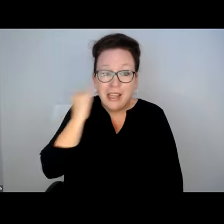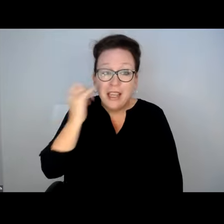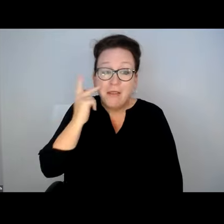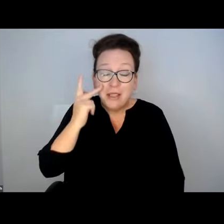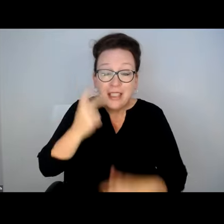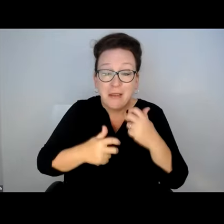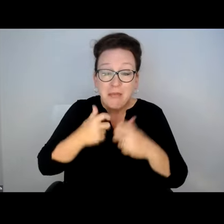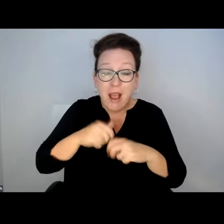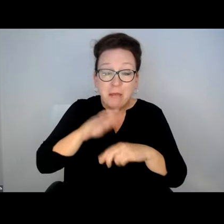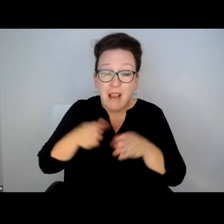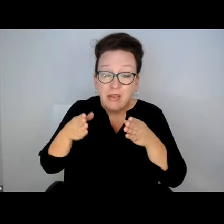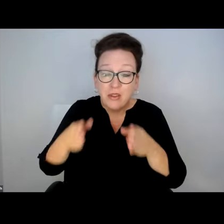311.